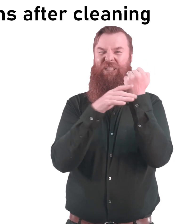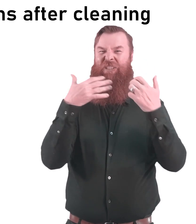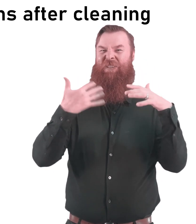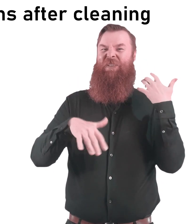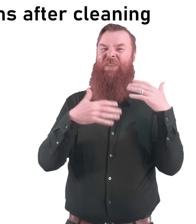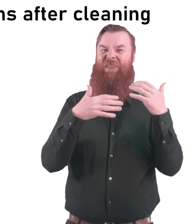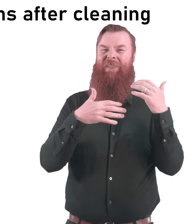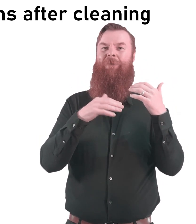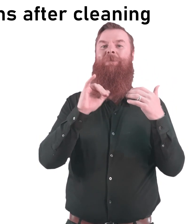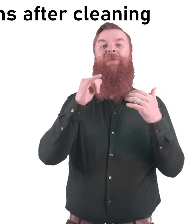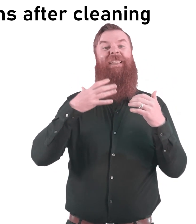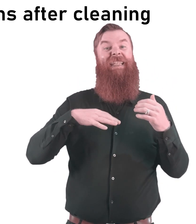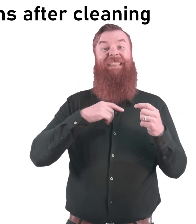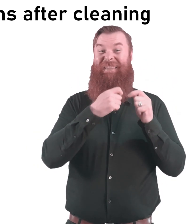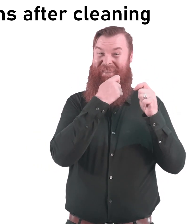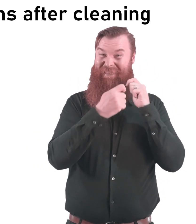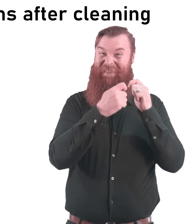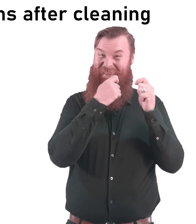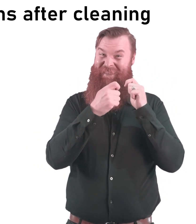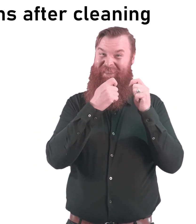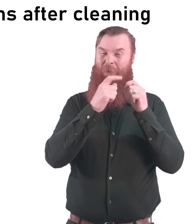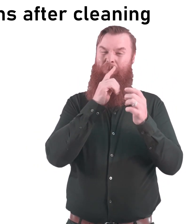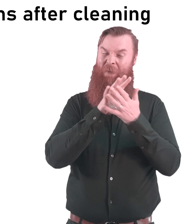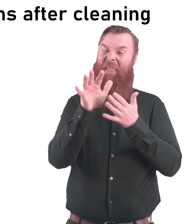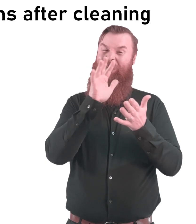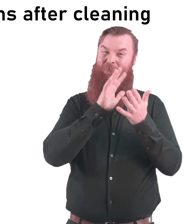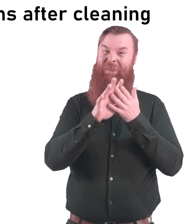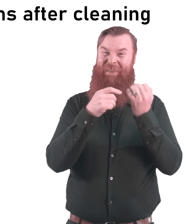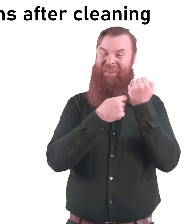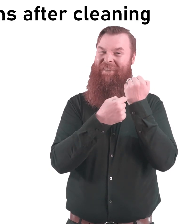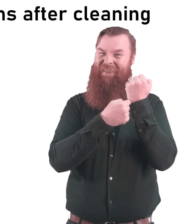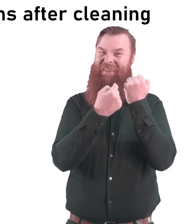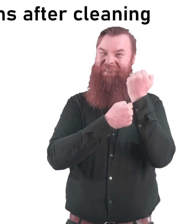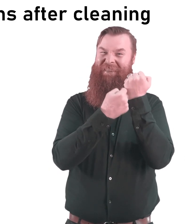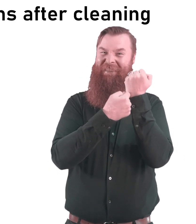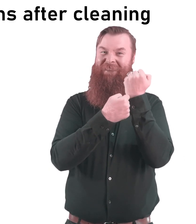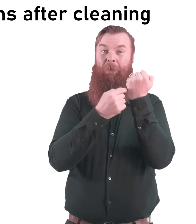Gums that are inflamed can bleed when brushing and cleaning between teeth.